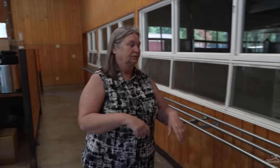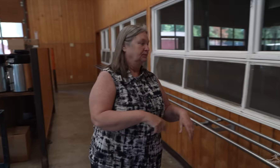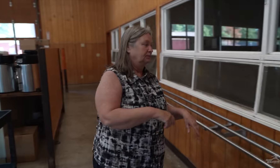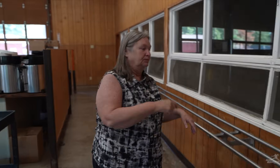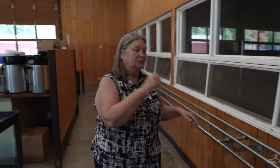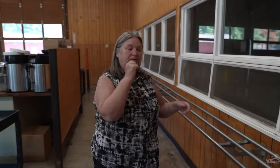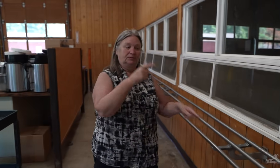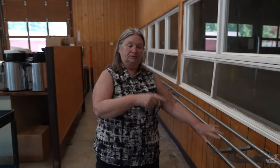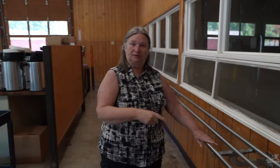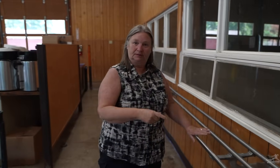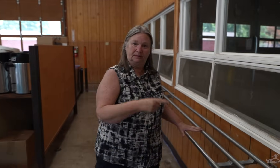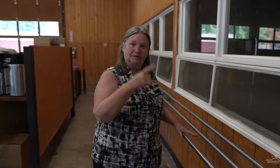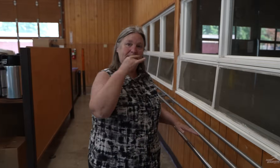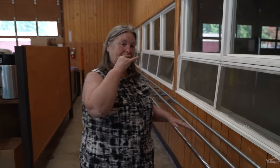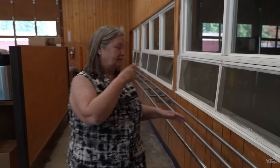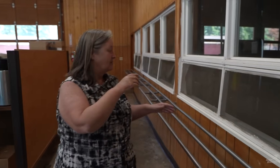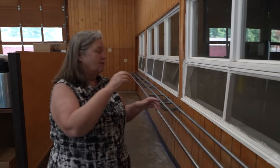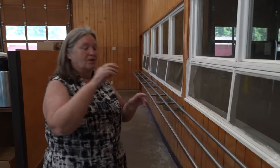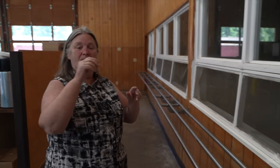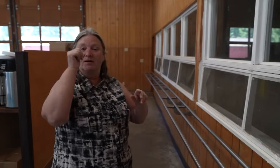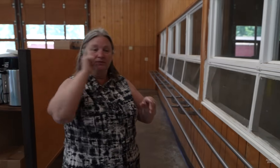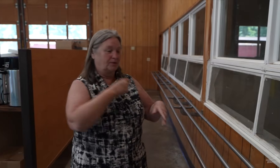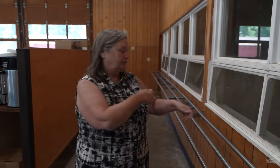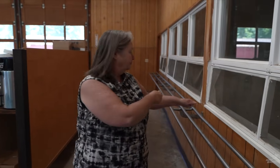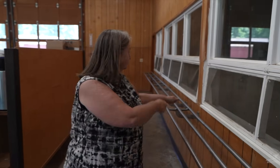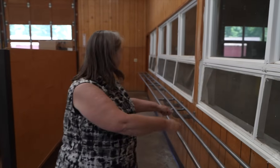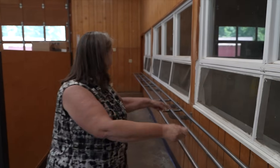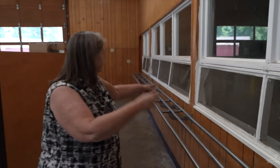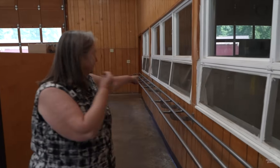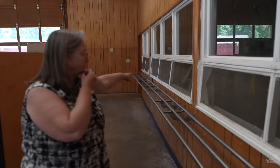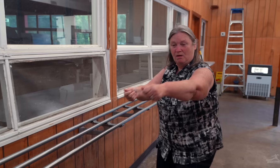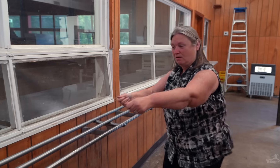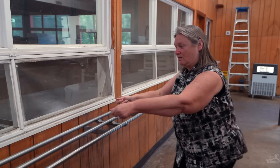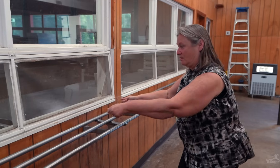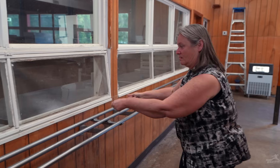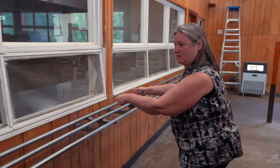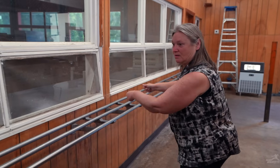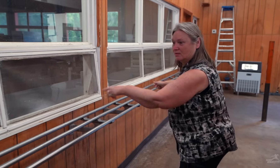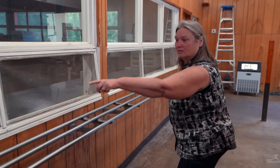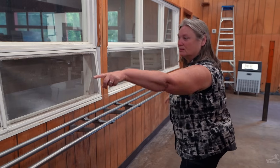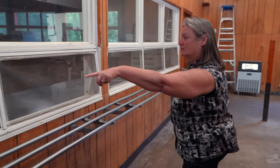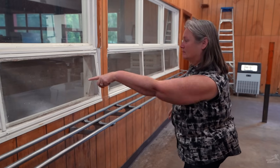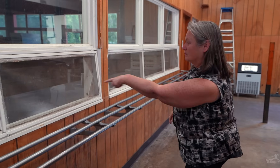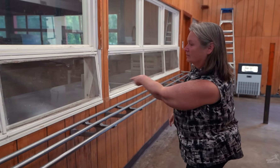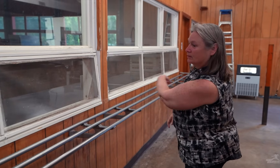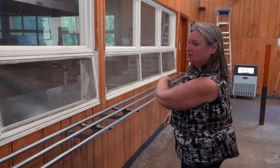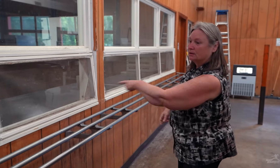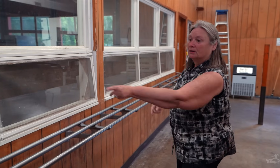The kids bring their trays and place them on those racks. Different foods are served through the window.